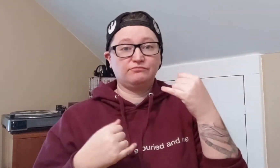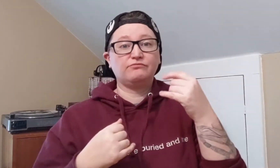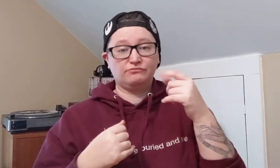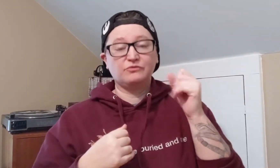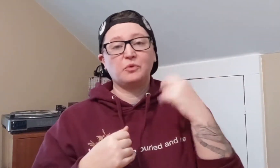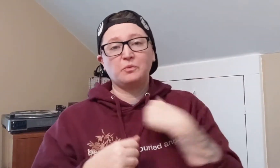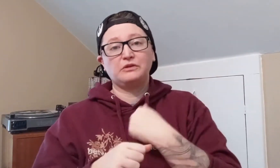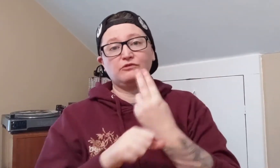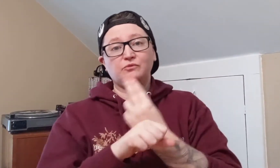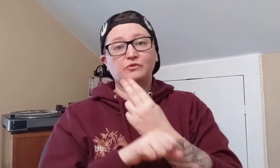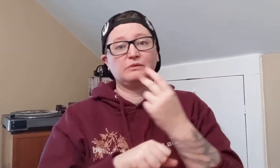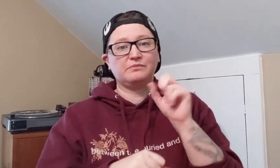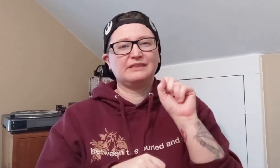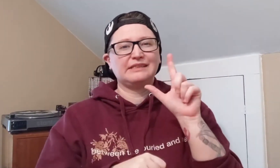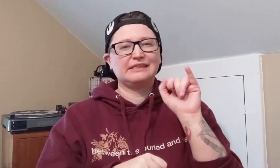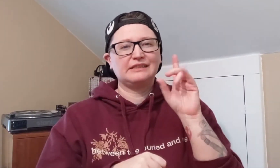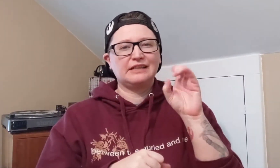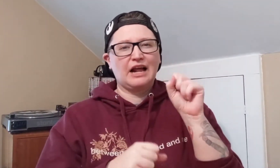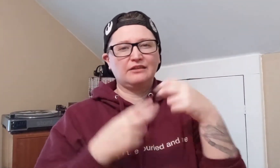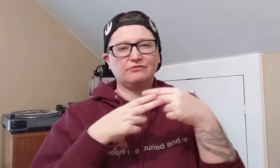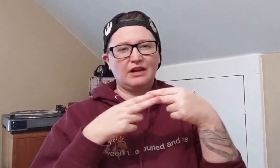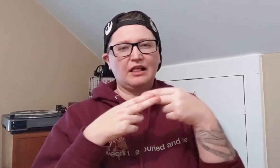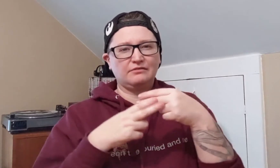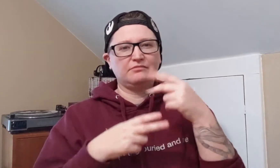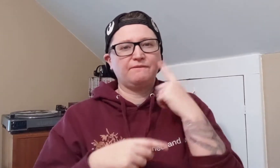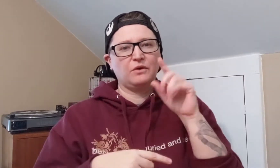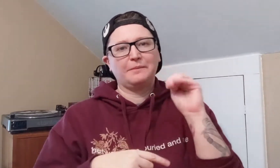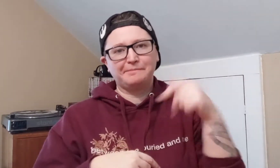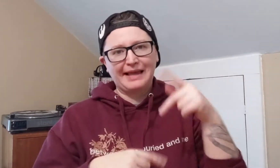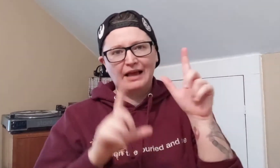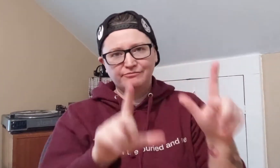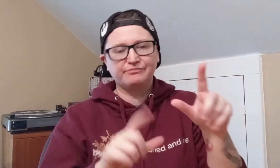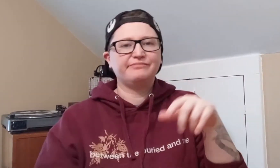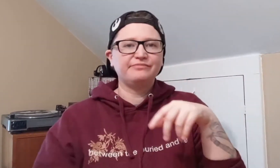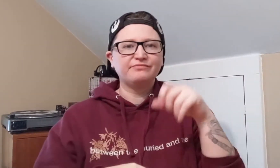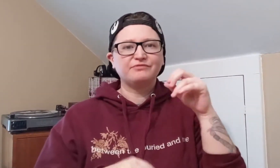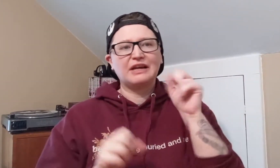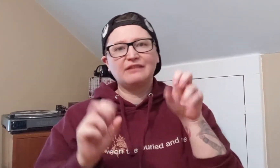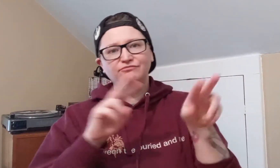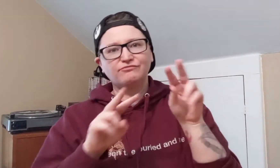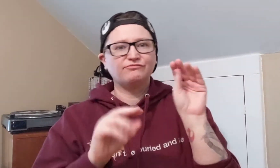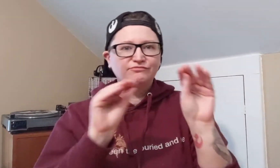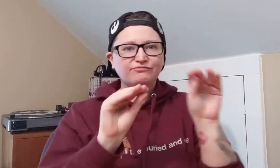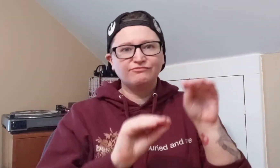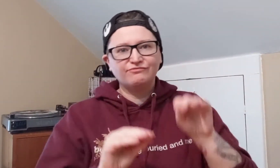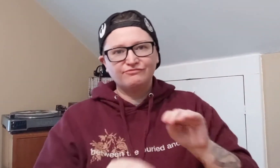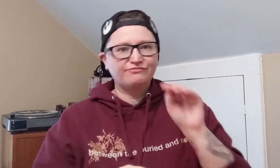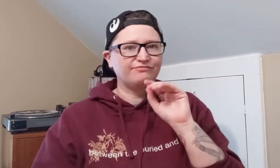and played it online and we used uh slides for the maps and so we were able to just kind of